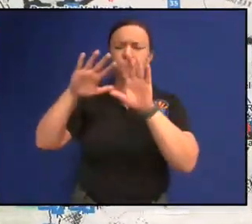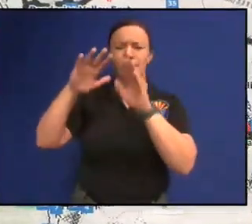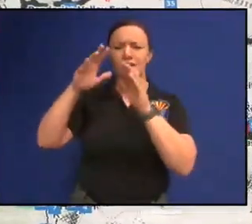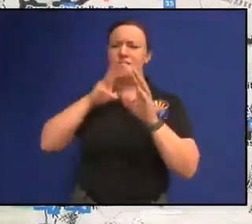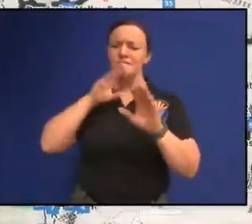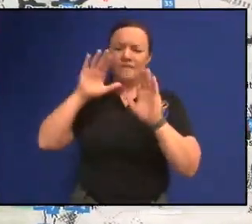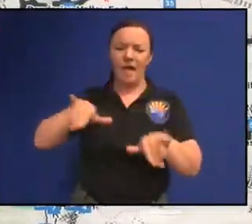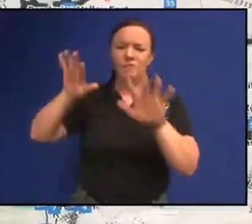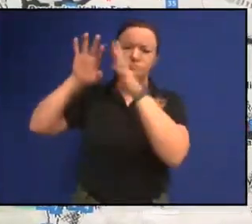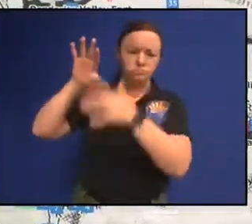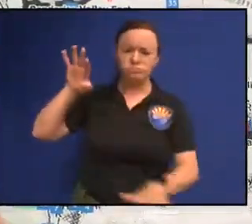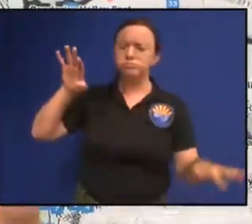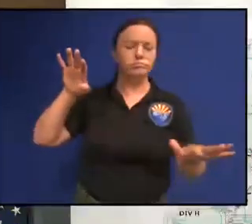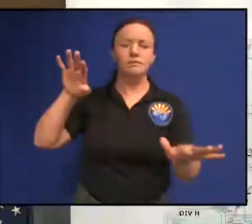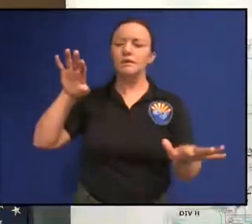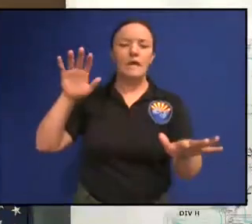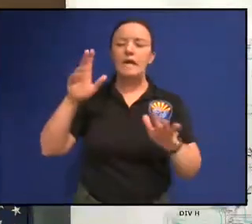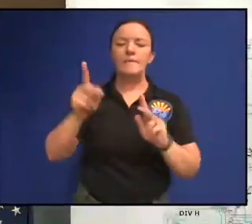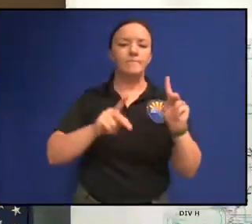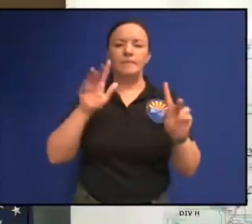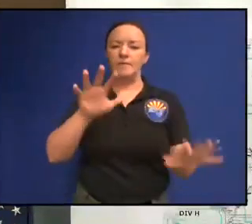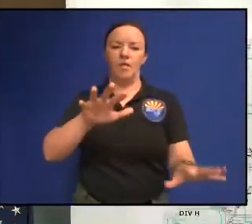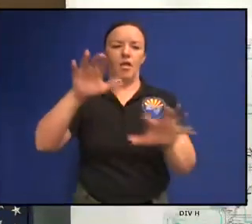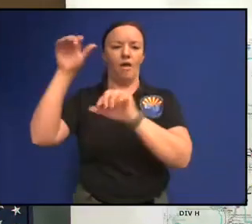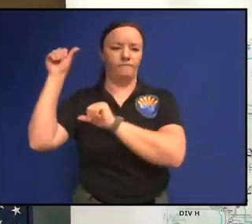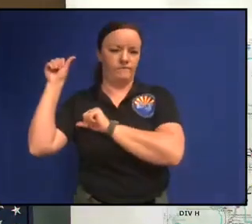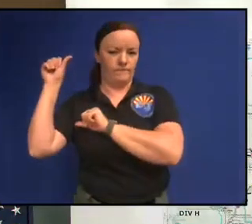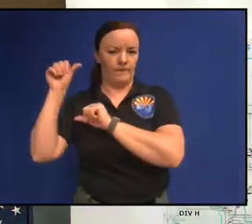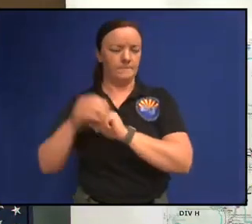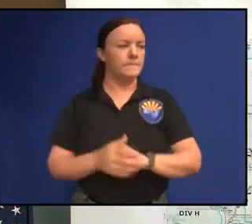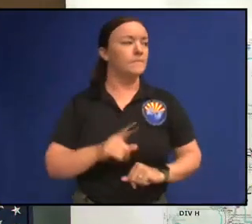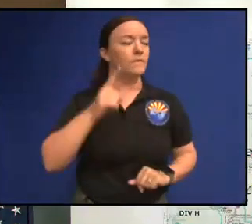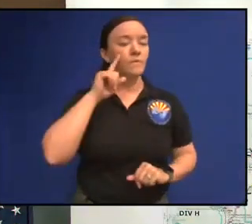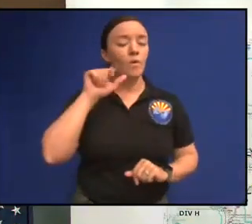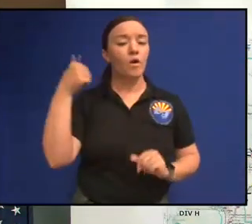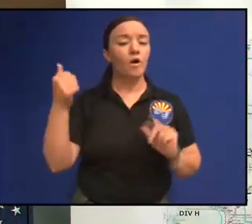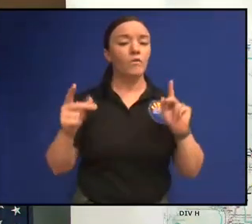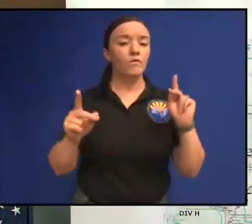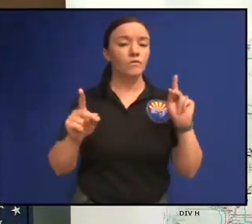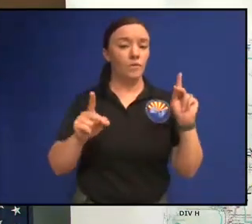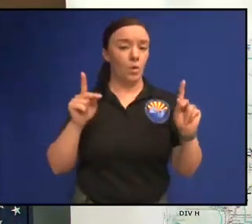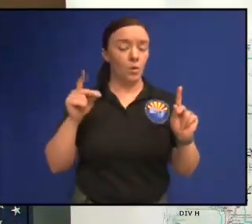AS WE TALK ABOUT THE WEATHER, YOU'RE OVER HERE IN SOME OF THE BURNED AREAS, THE DEBRIS FLOWS.